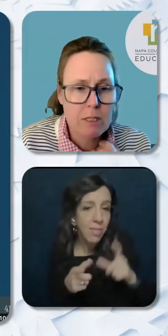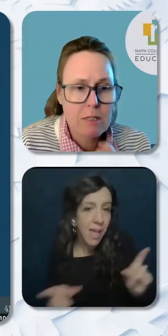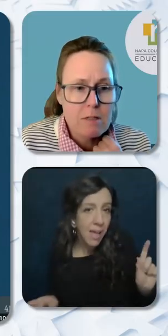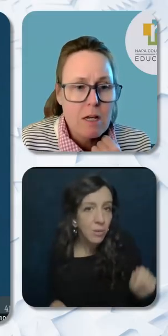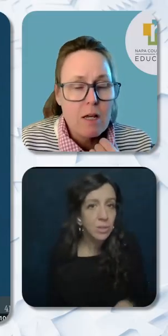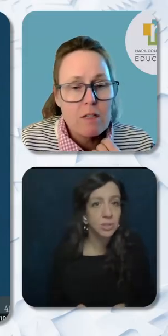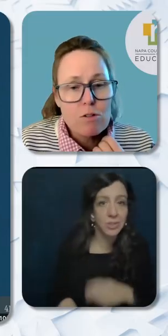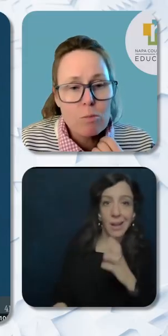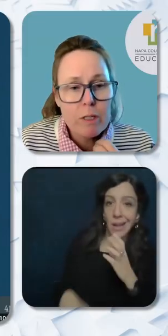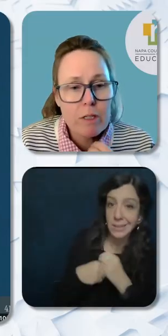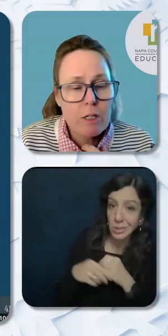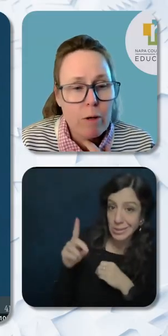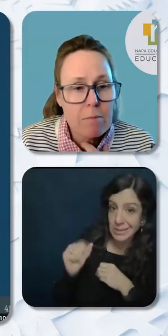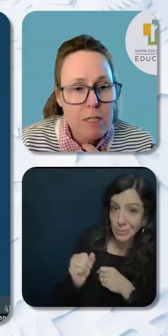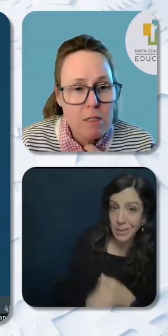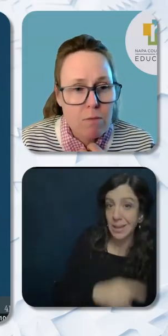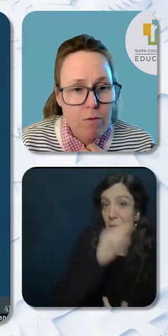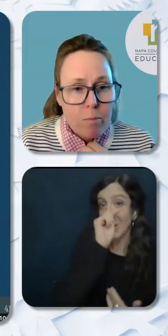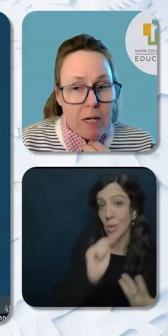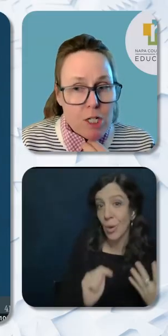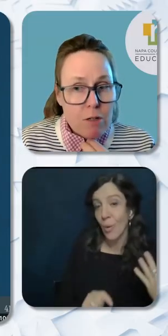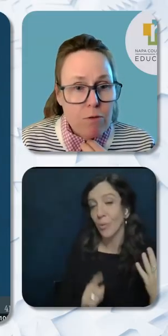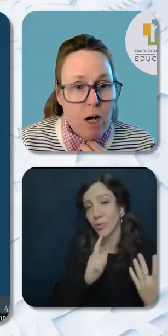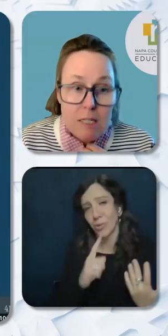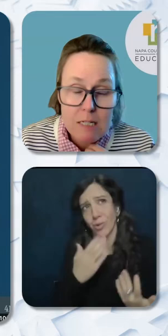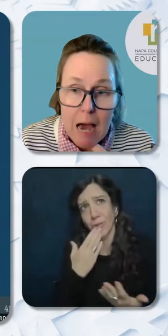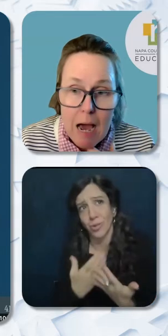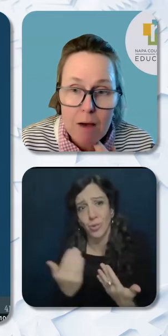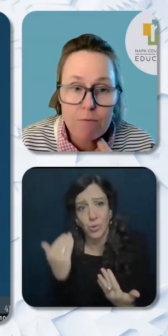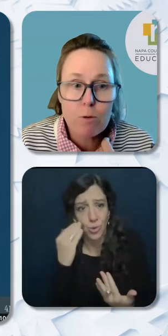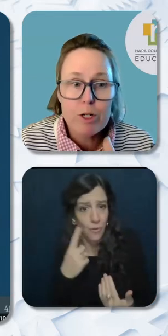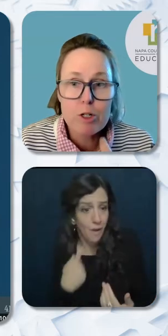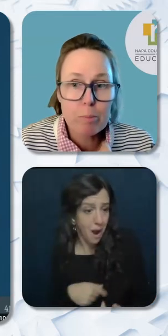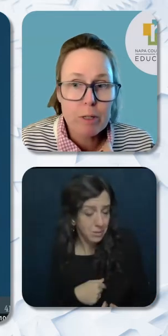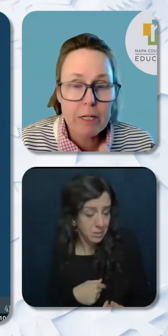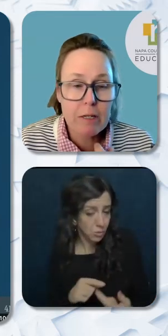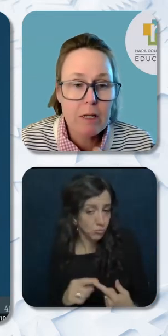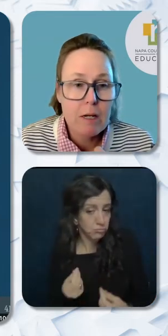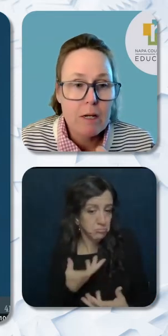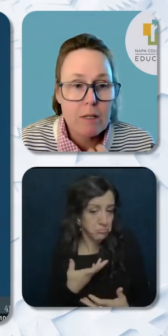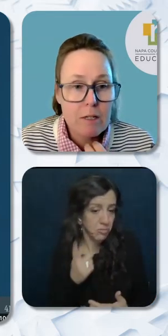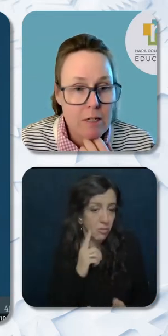disabilities. These are really great pieces of information for us to have for interpreting